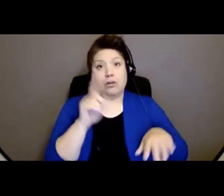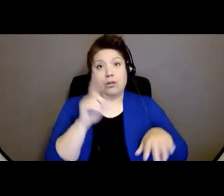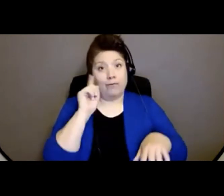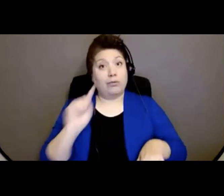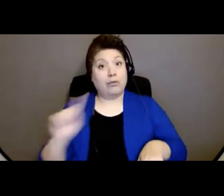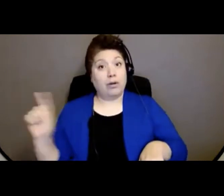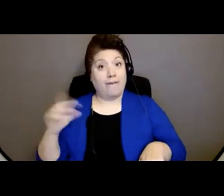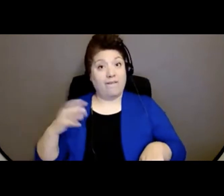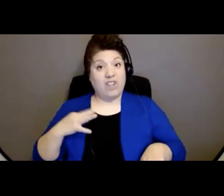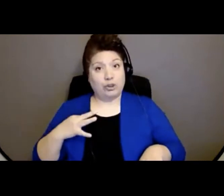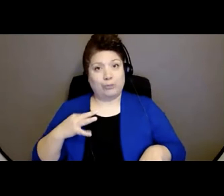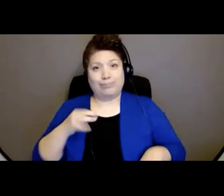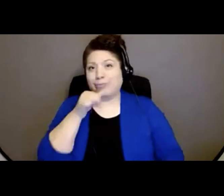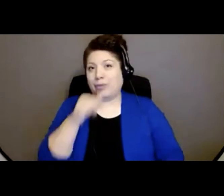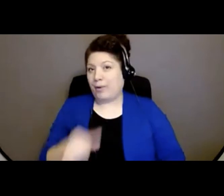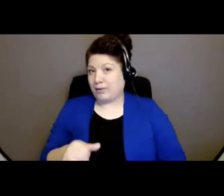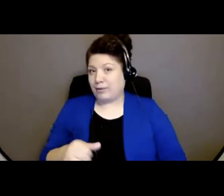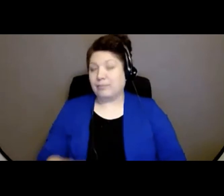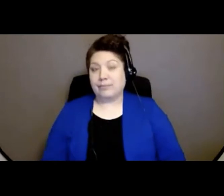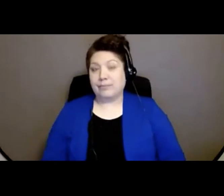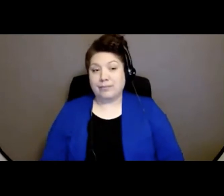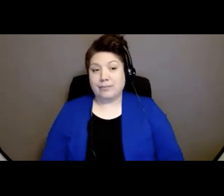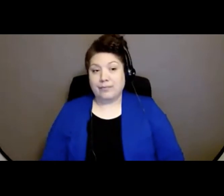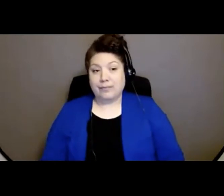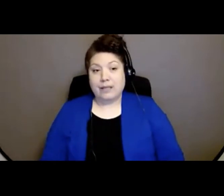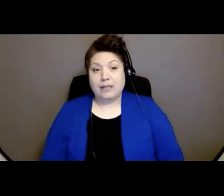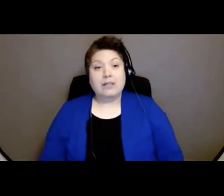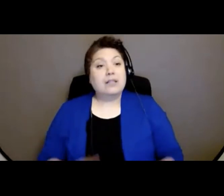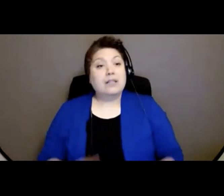AND SO, NO MATTER WHAT YOU'RE WORKING SITUATION IS,